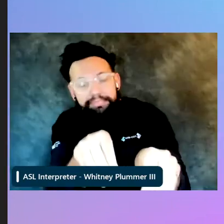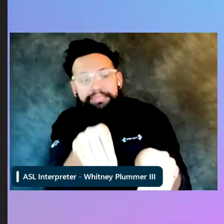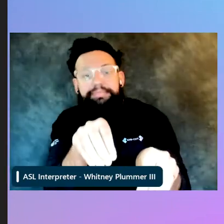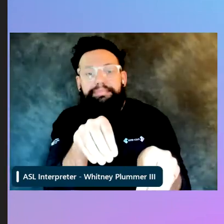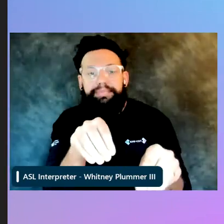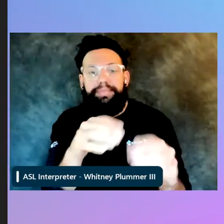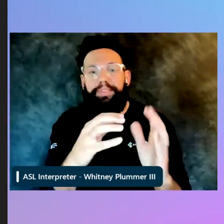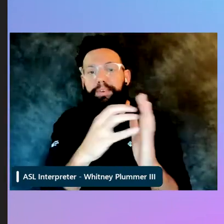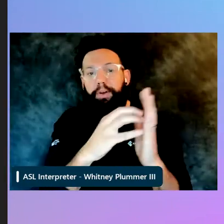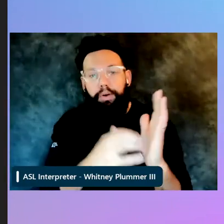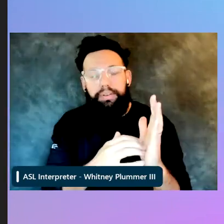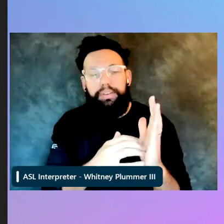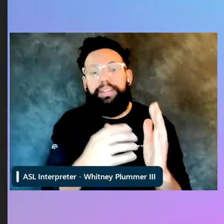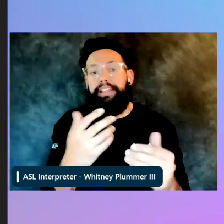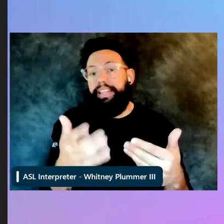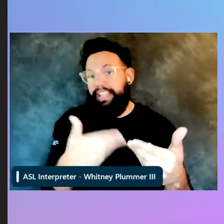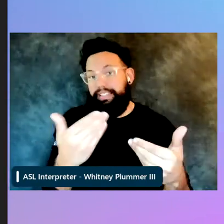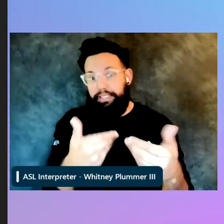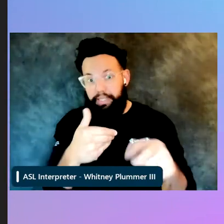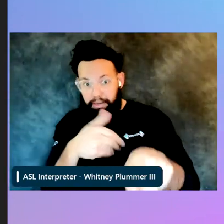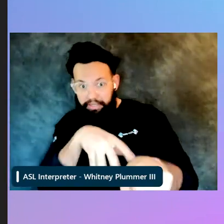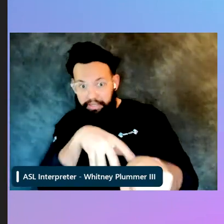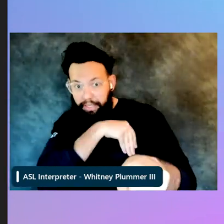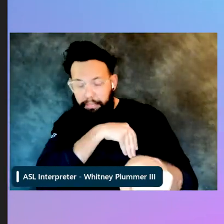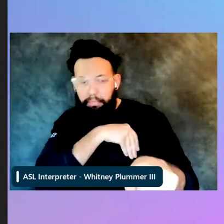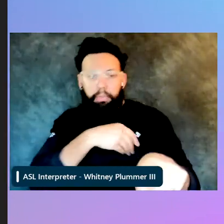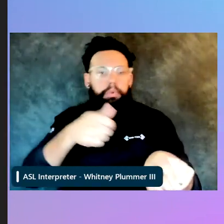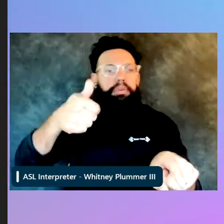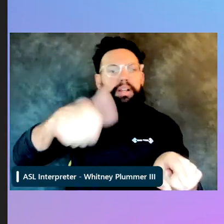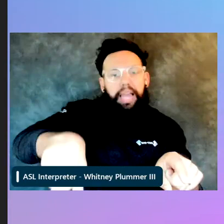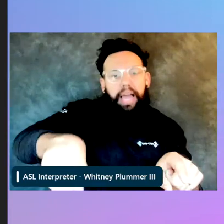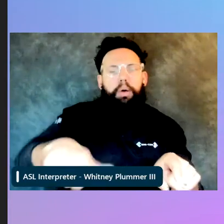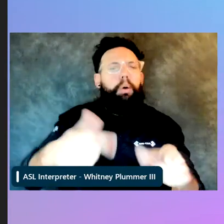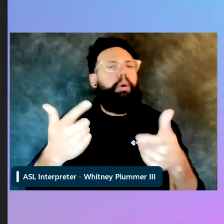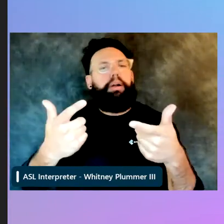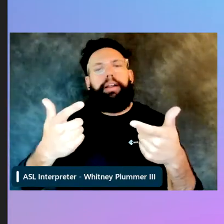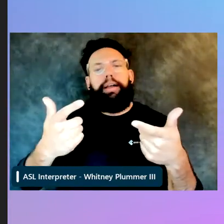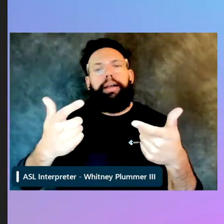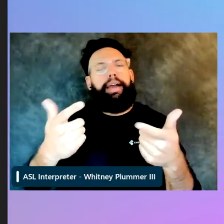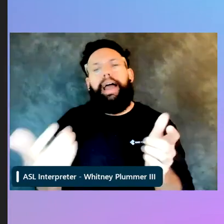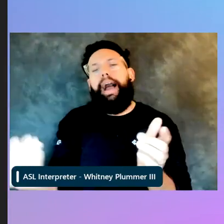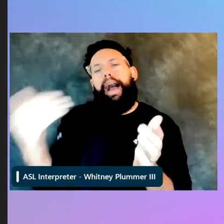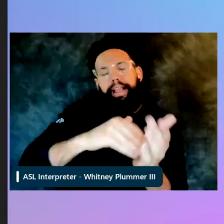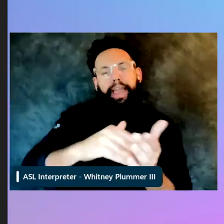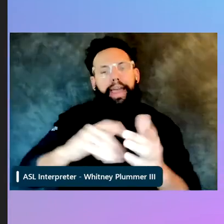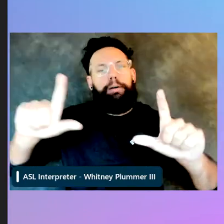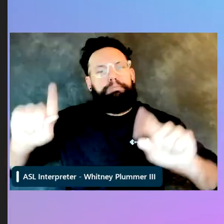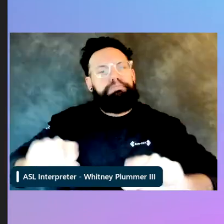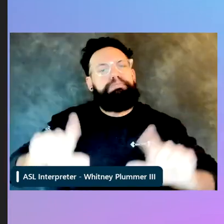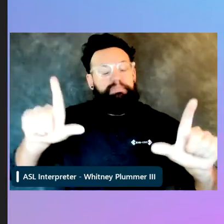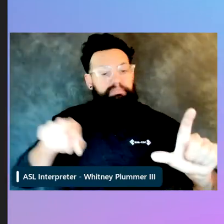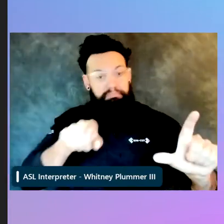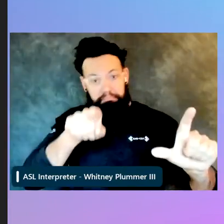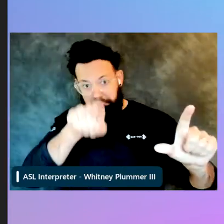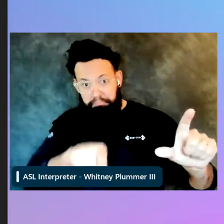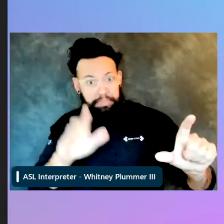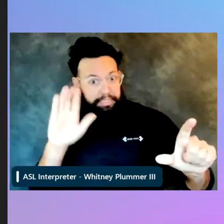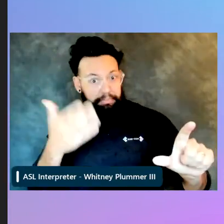accept, decline or regenerate. The suggestion. The code looks great to me, so I'm going to